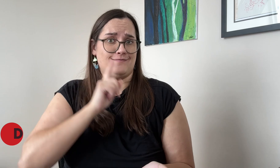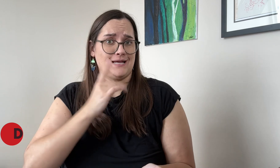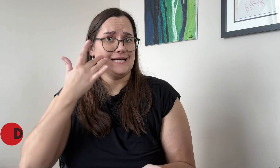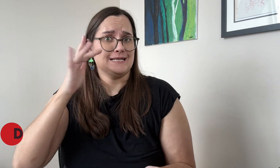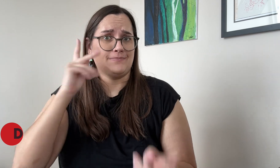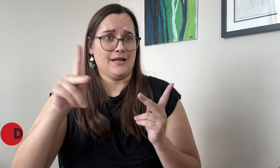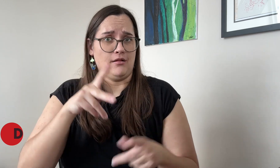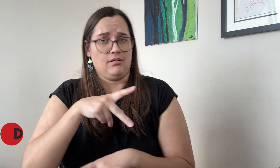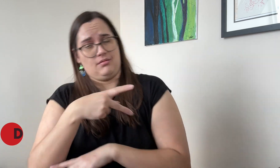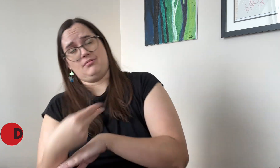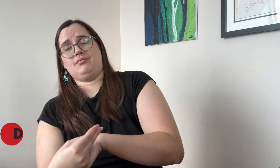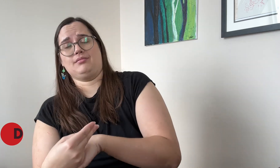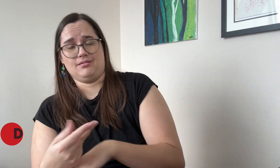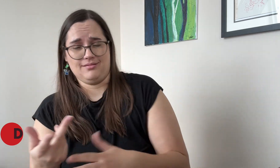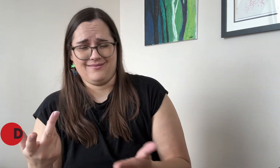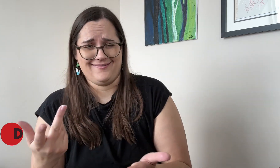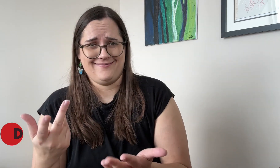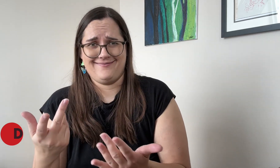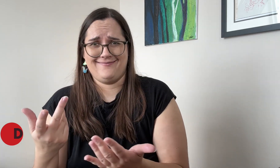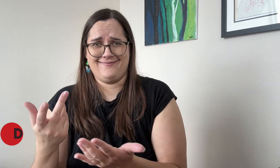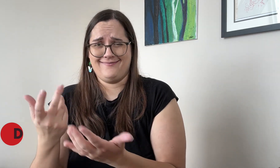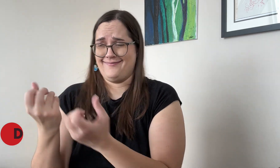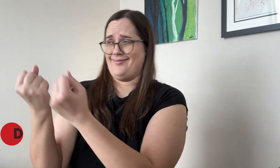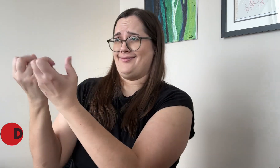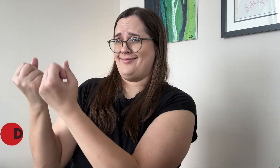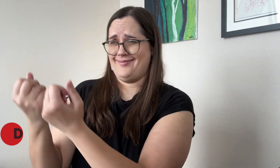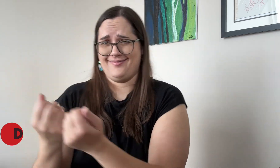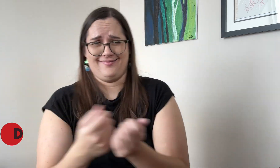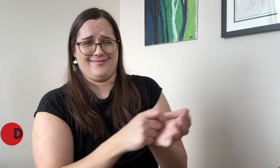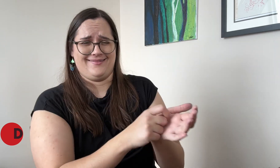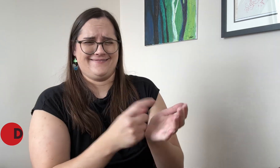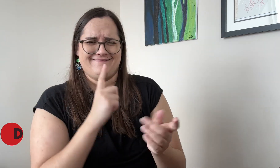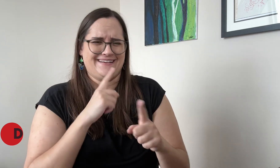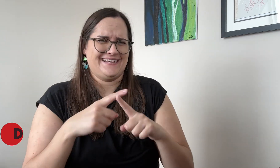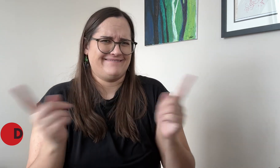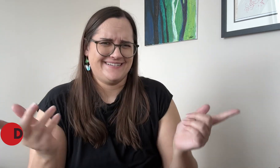forth when a Deaf person falls unconscious?